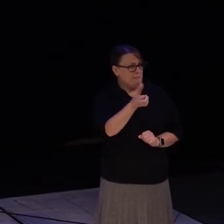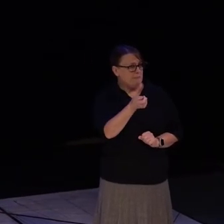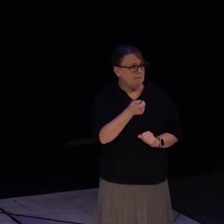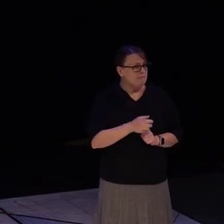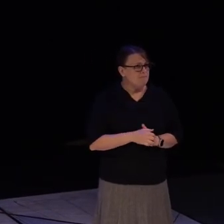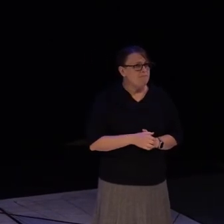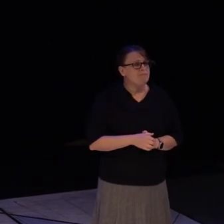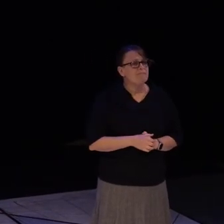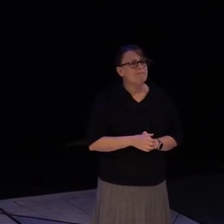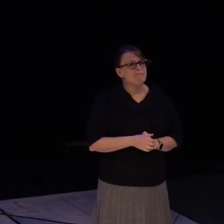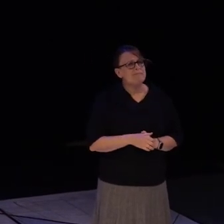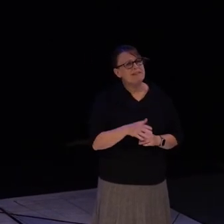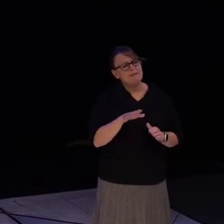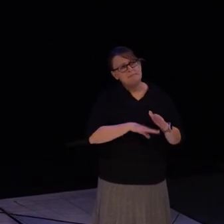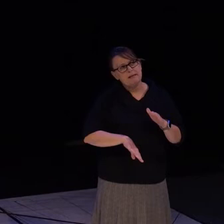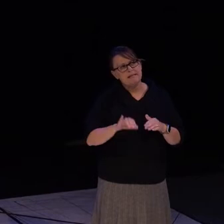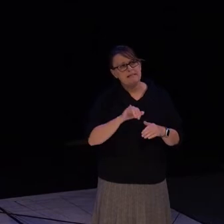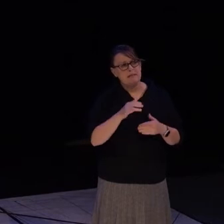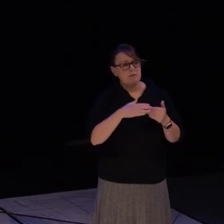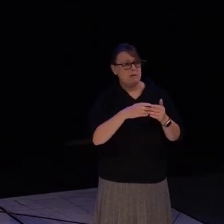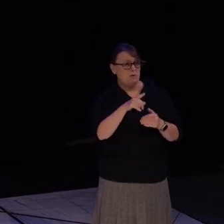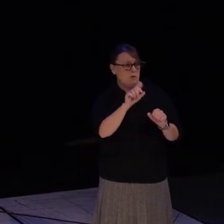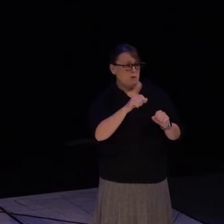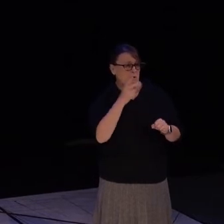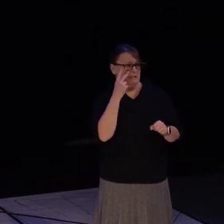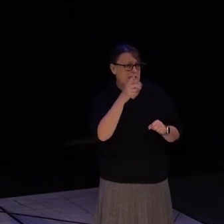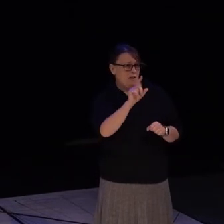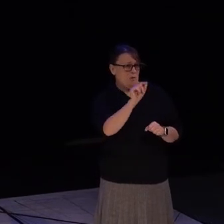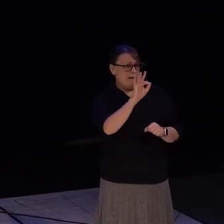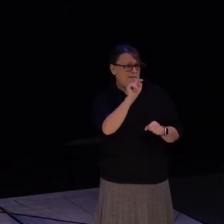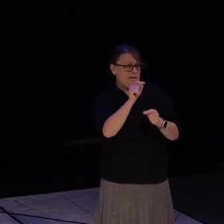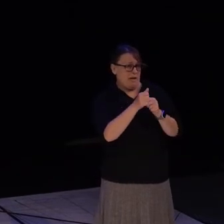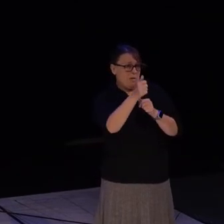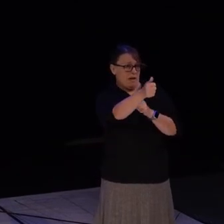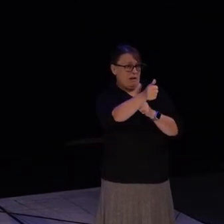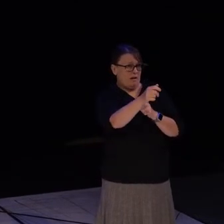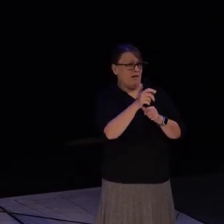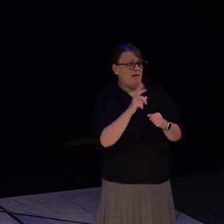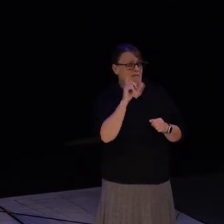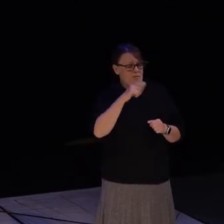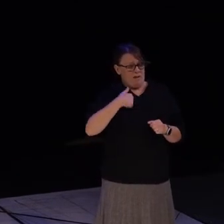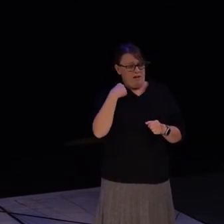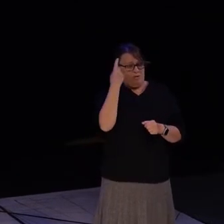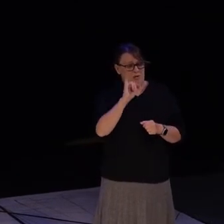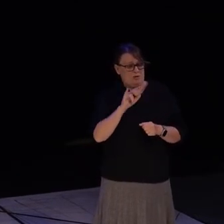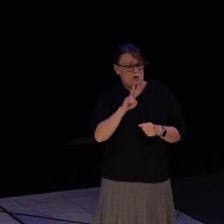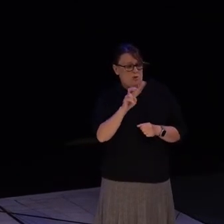And it's basically whatever you see from 20 feet away, looks about 200 feet away to me.